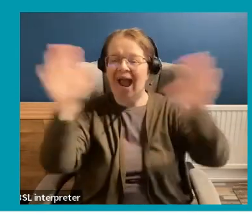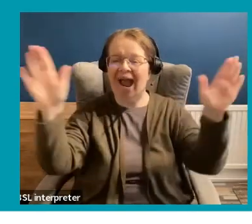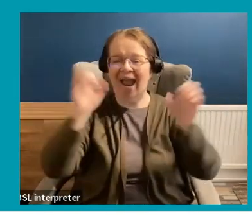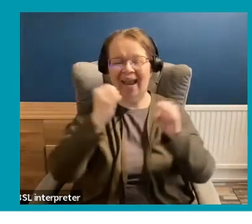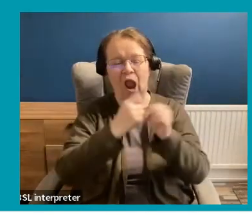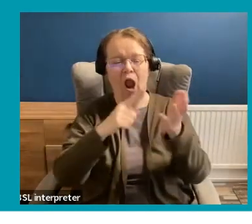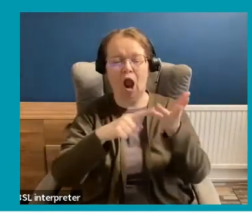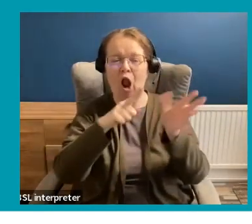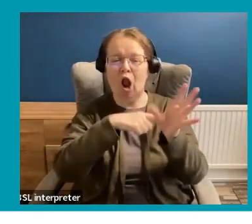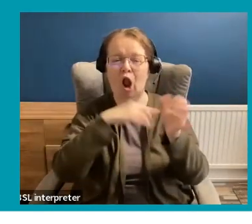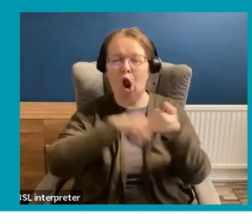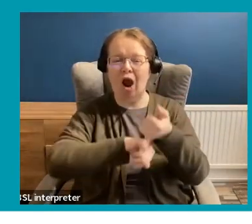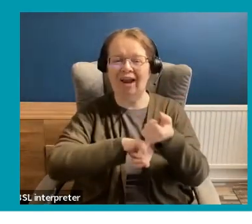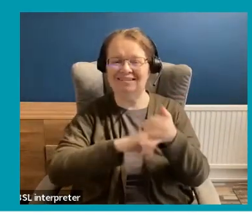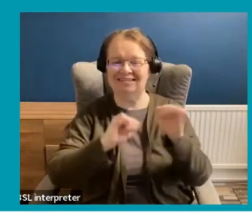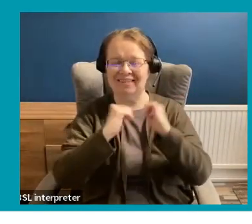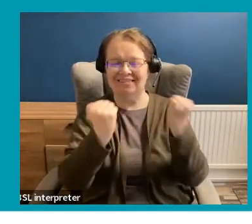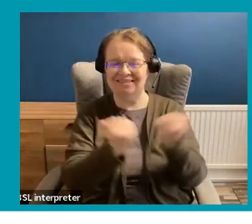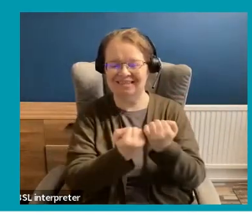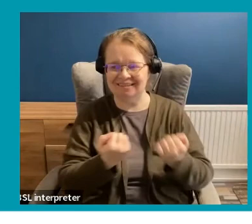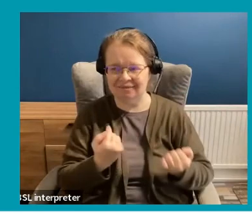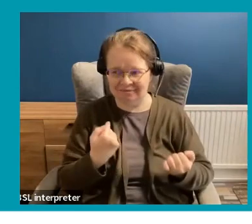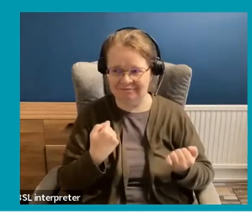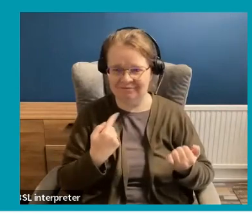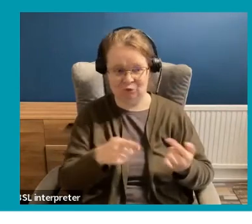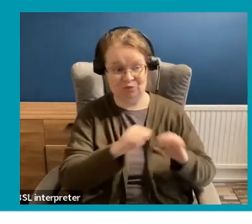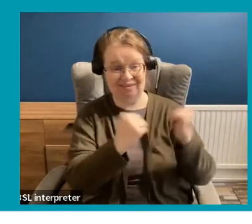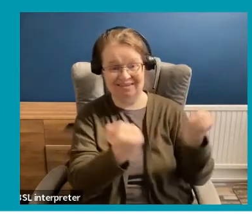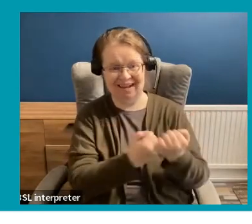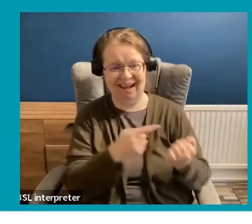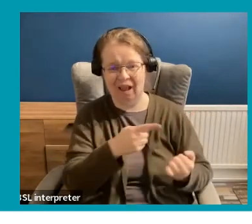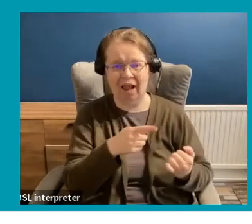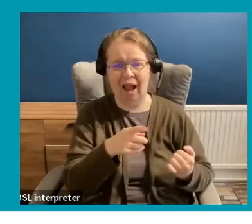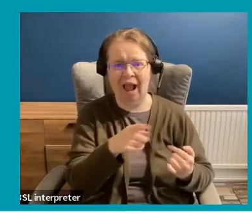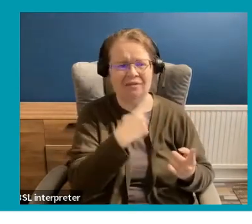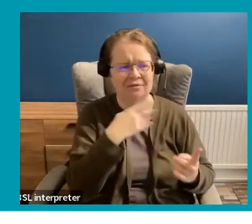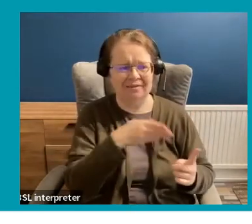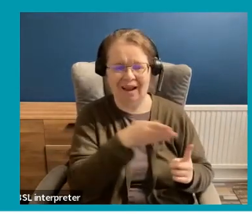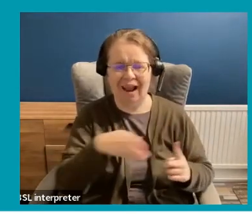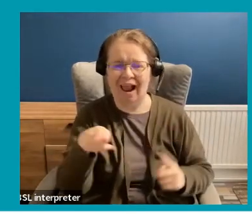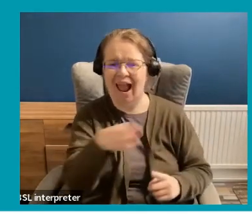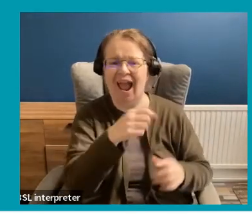whether that's inclusive or not. We had a really good conversation about whether you if you address your team as hey guys